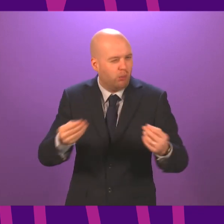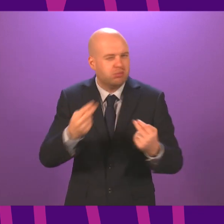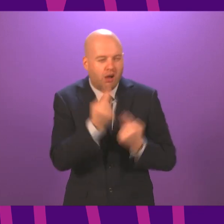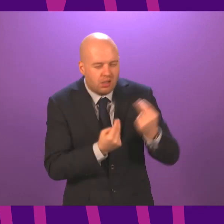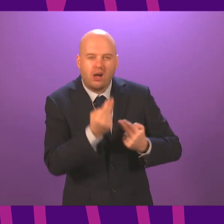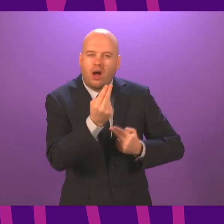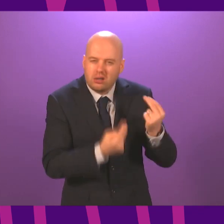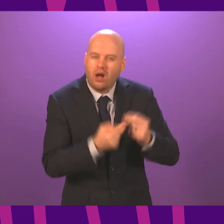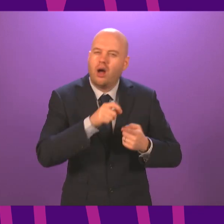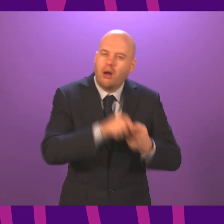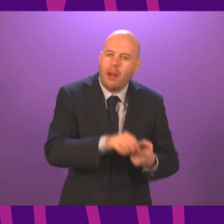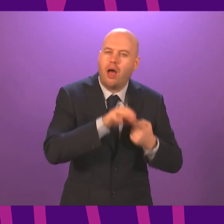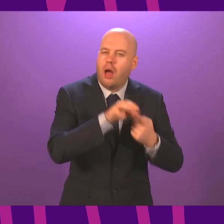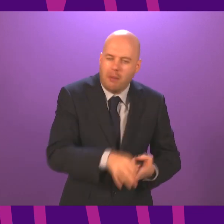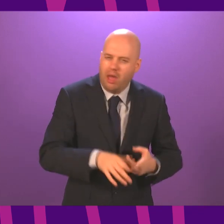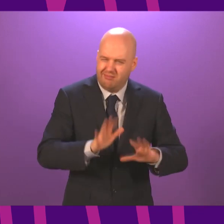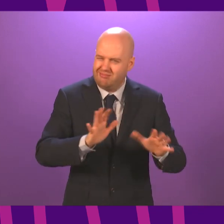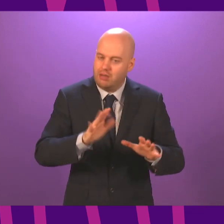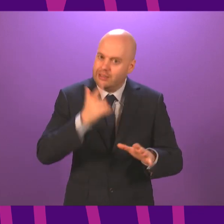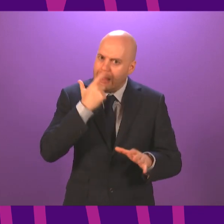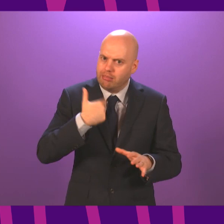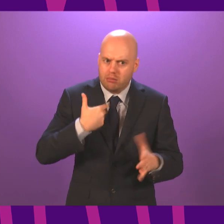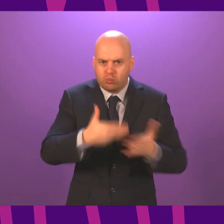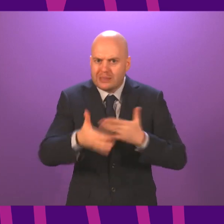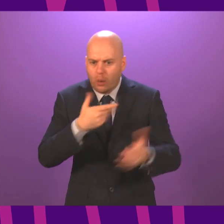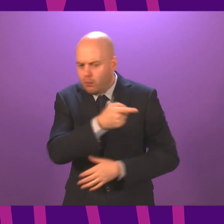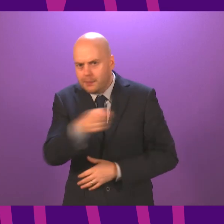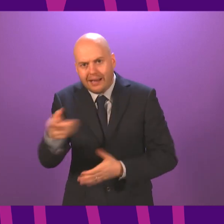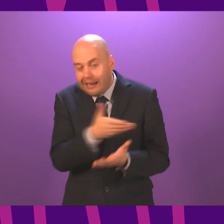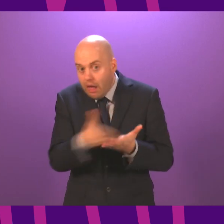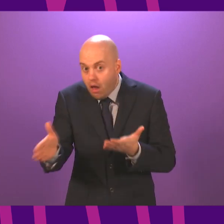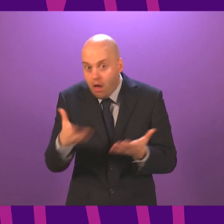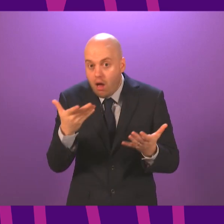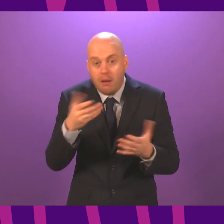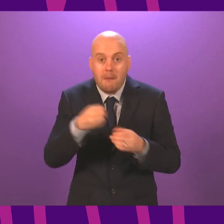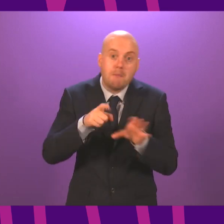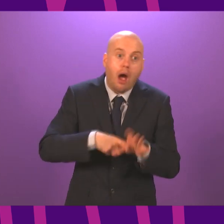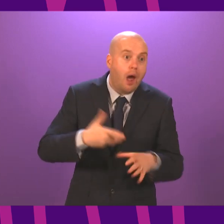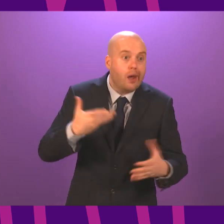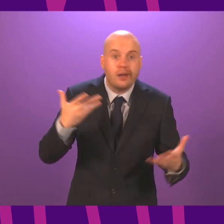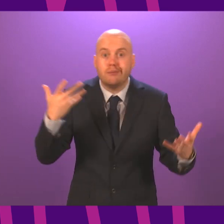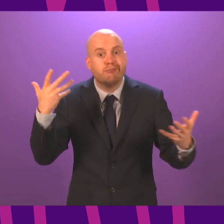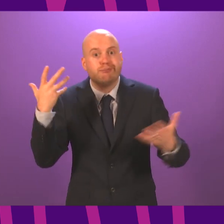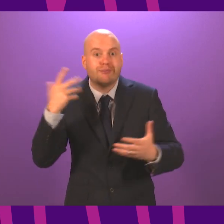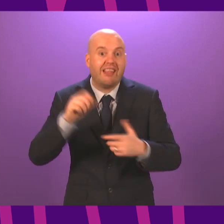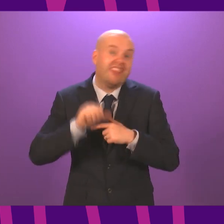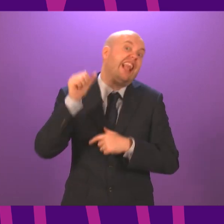are on target to get to that stage, at least by the next session of Parliament?